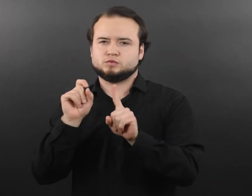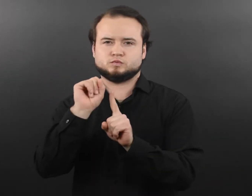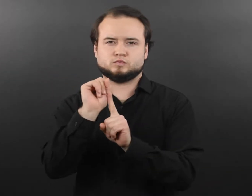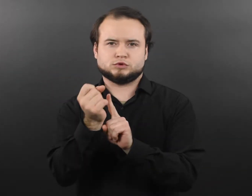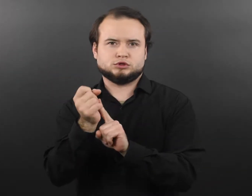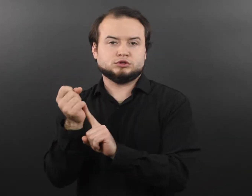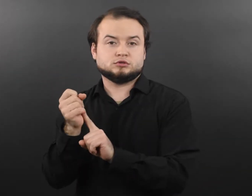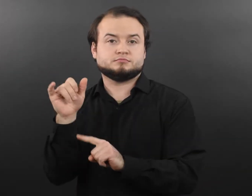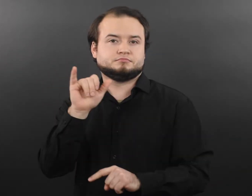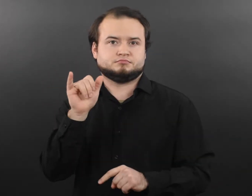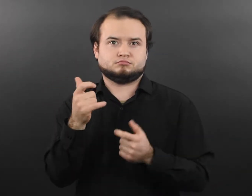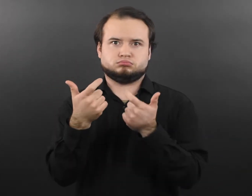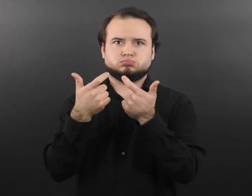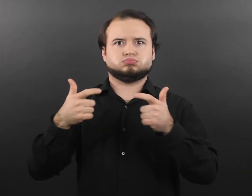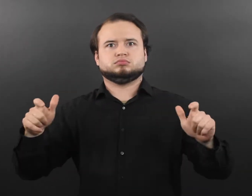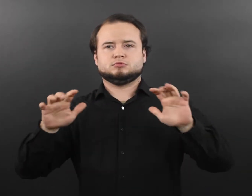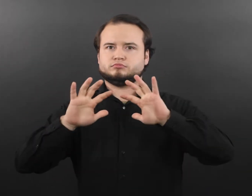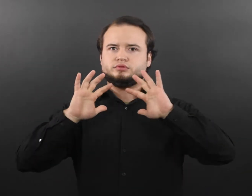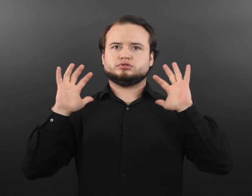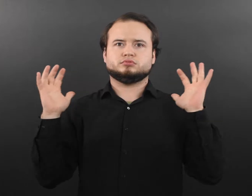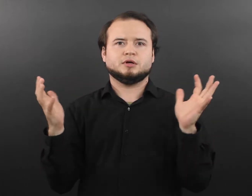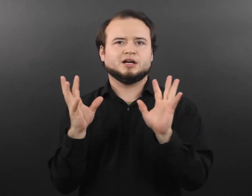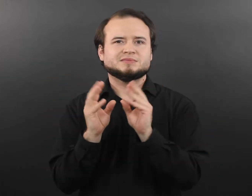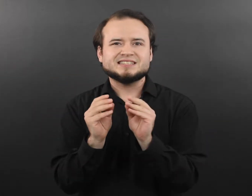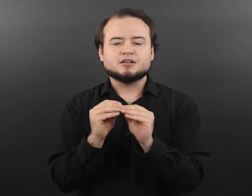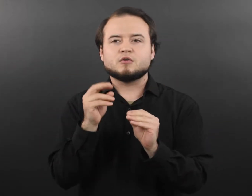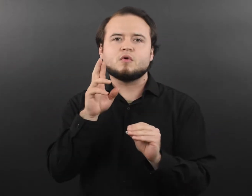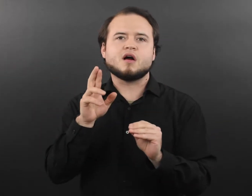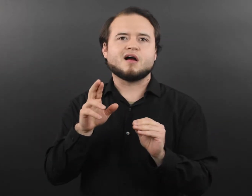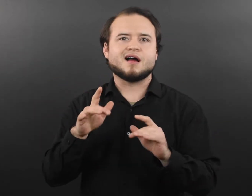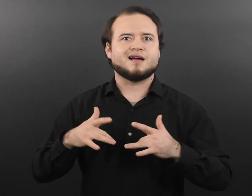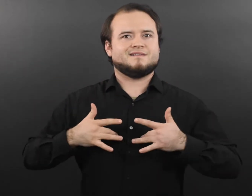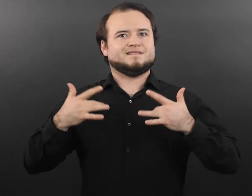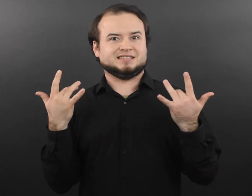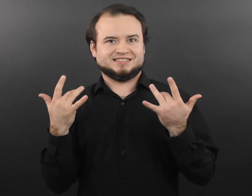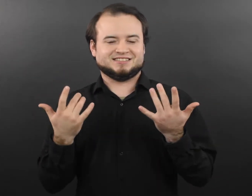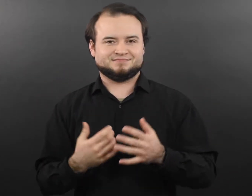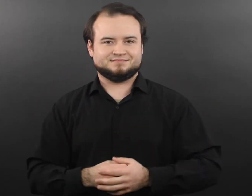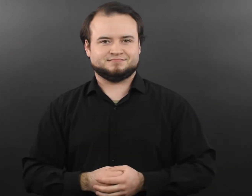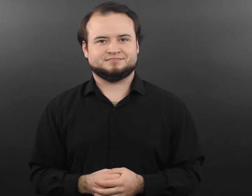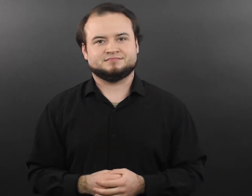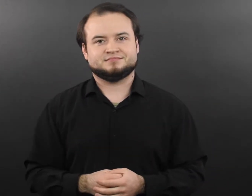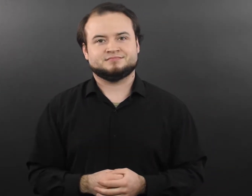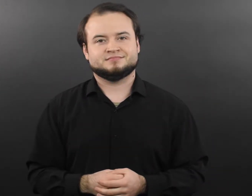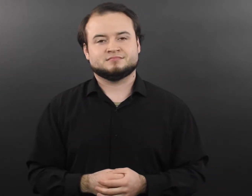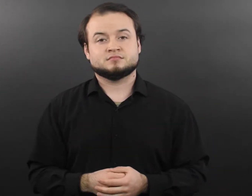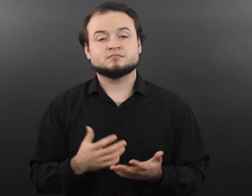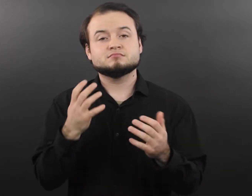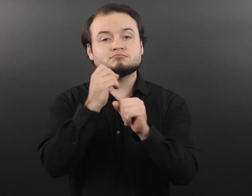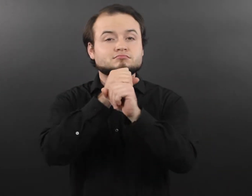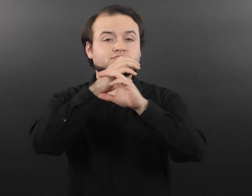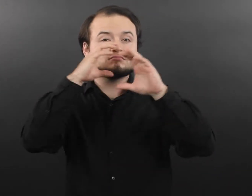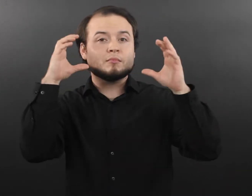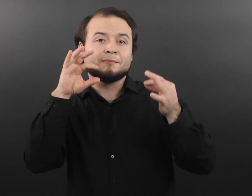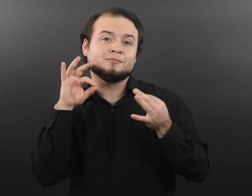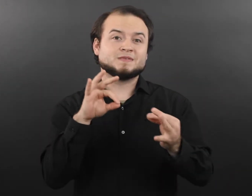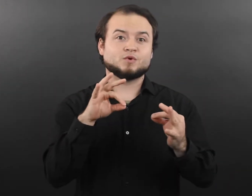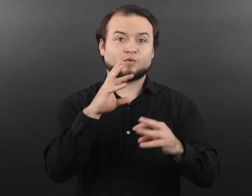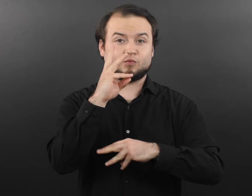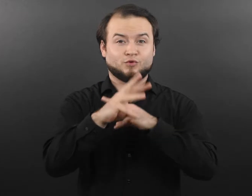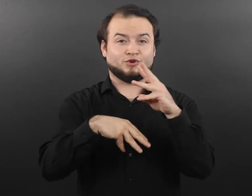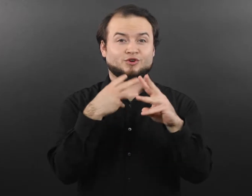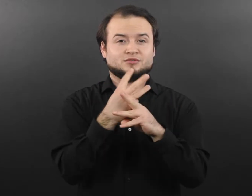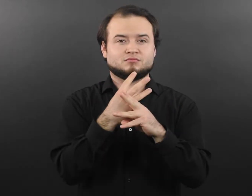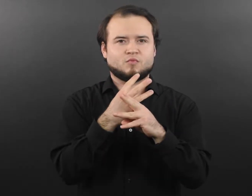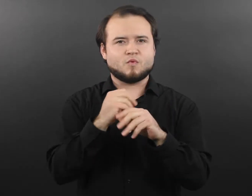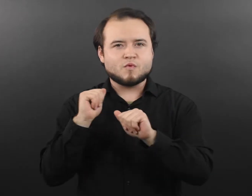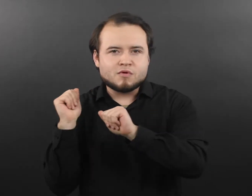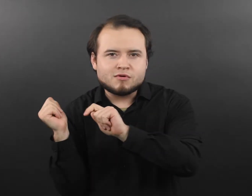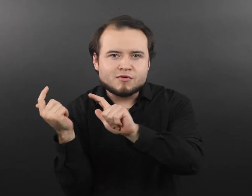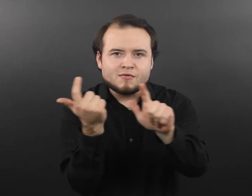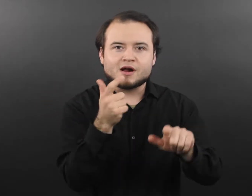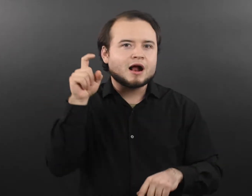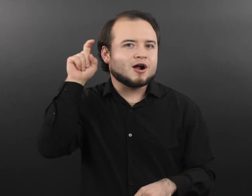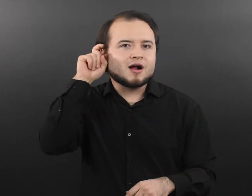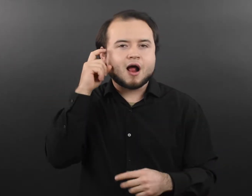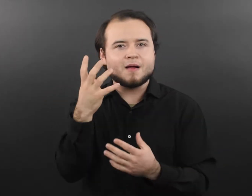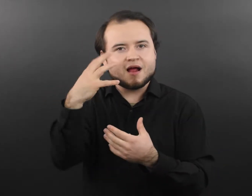different situations such as a large meeting or event. In a perfect world, all hearing aids would